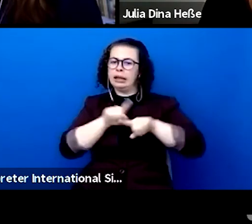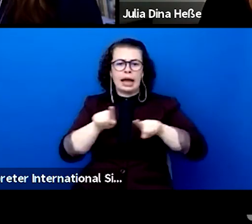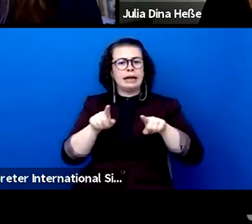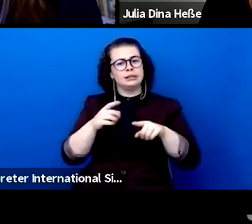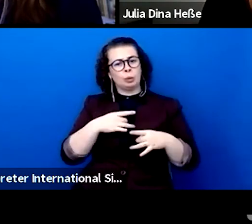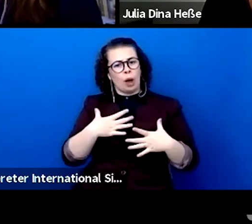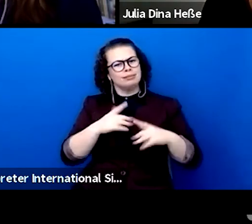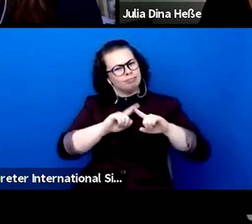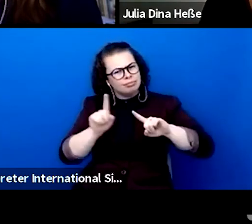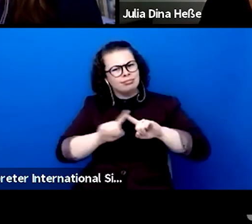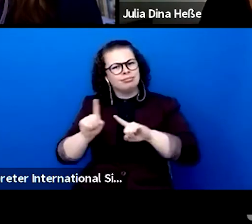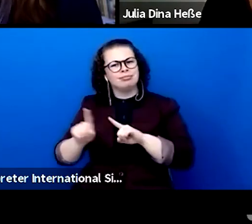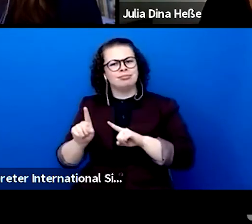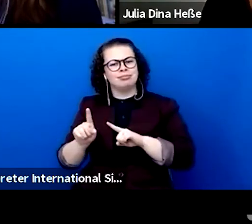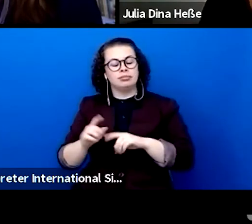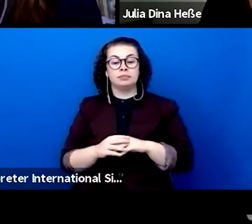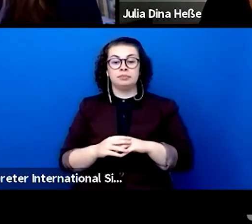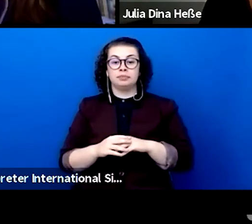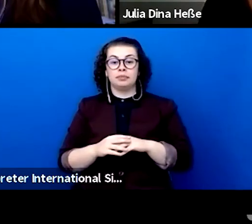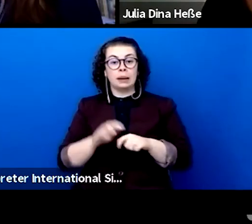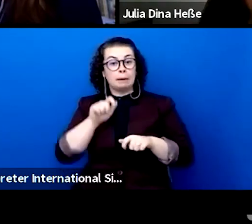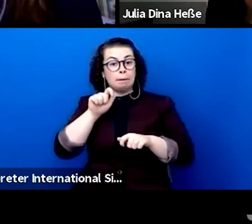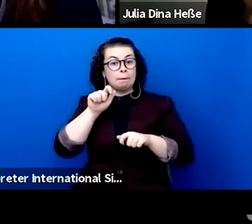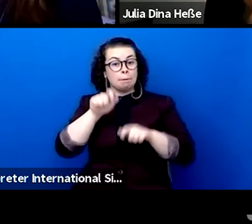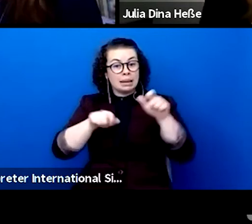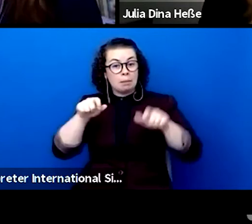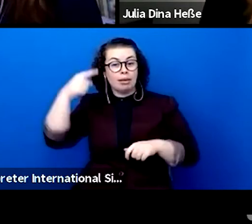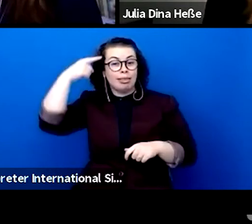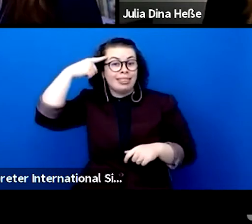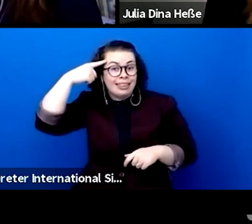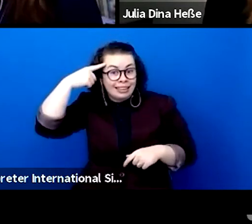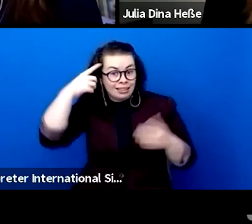the theatre think that they can just pick someone off the street and that they will have the same